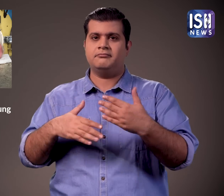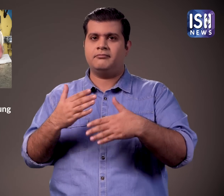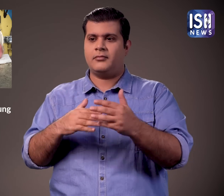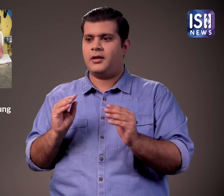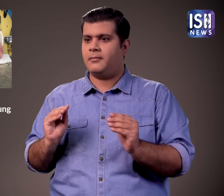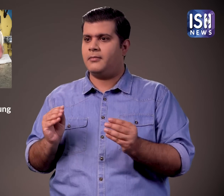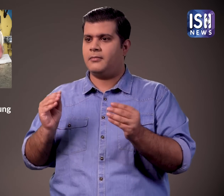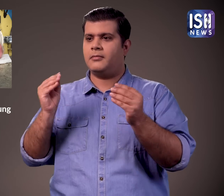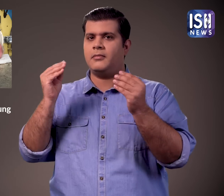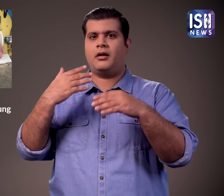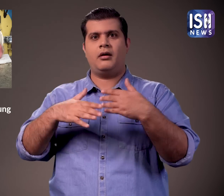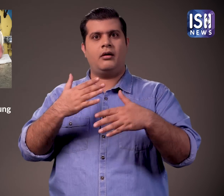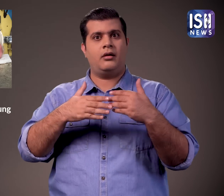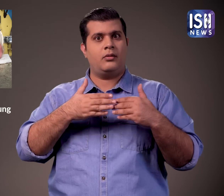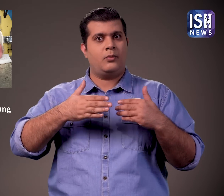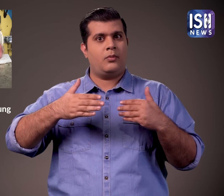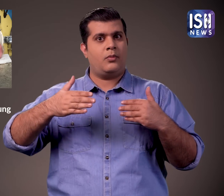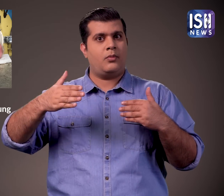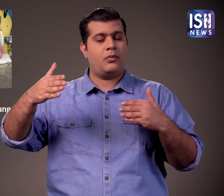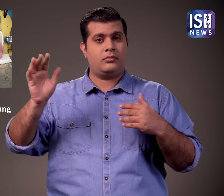Later, his condition improved and he lived a long life.